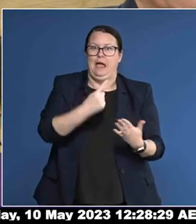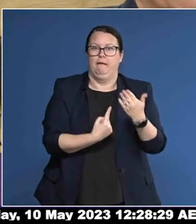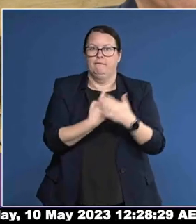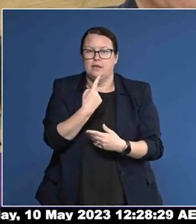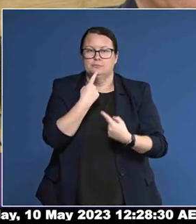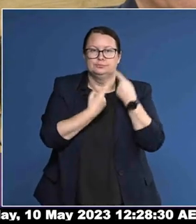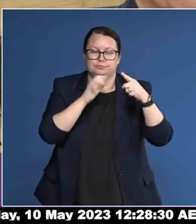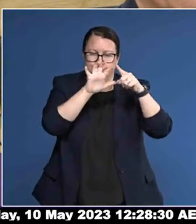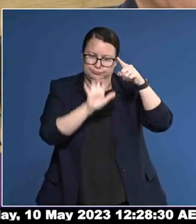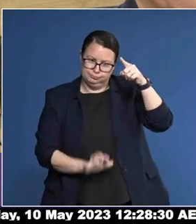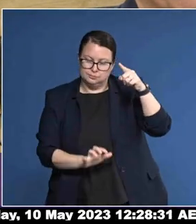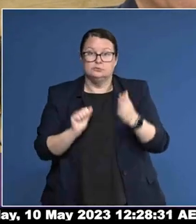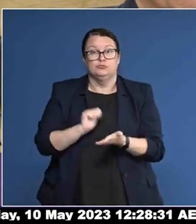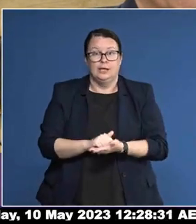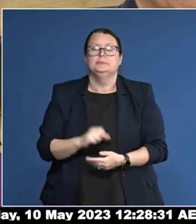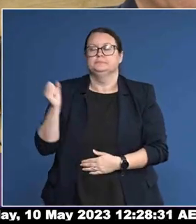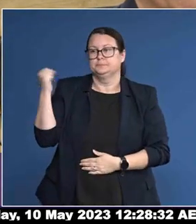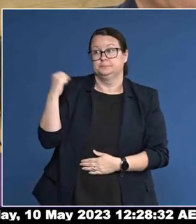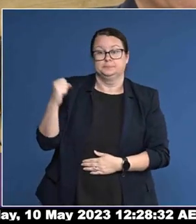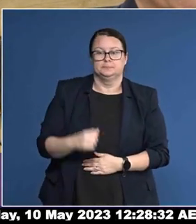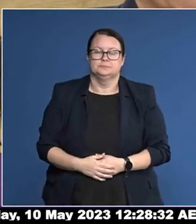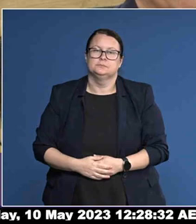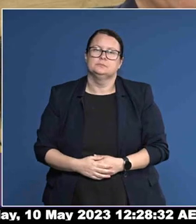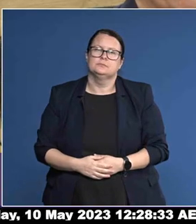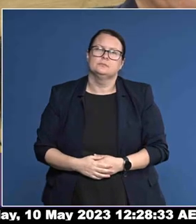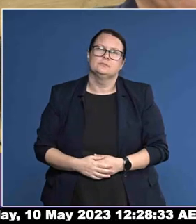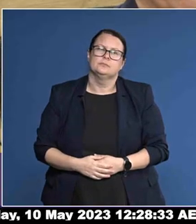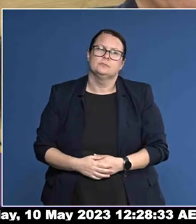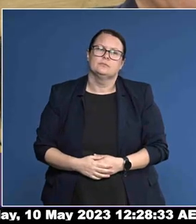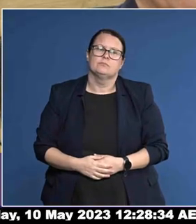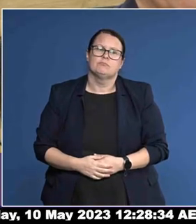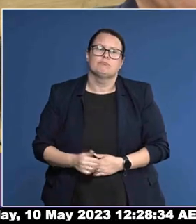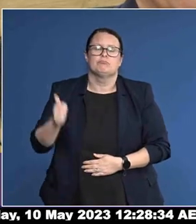Correct. MS EASTMAN: If, for example, they wanted to put in the name